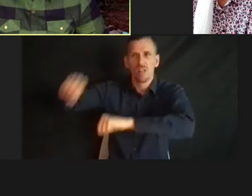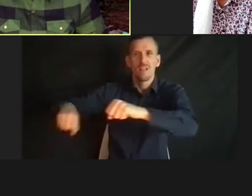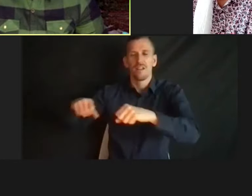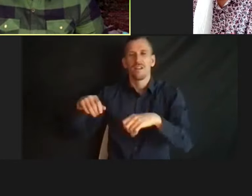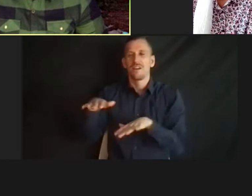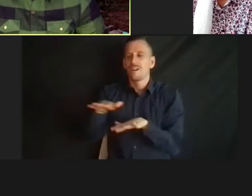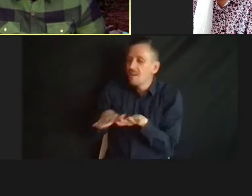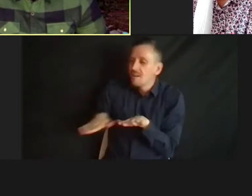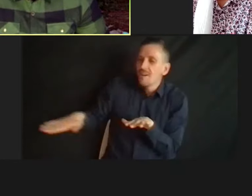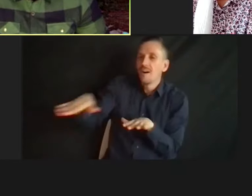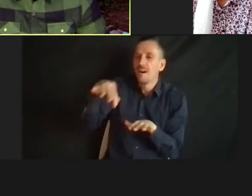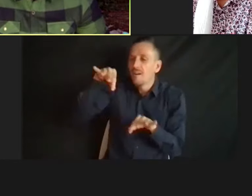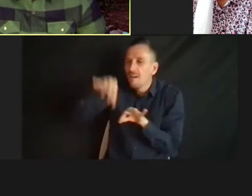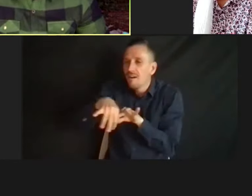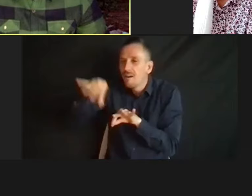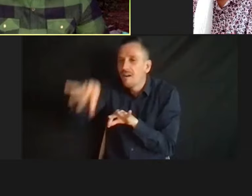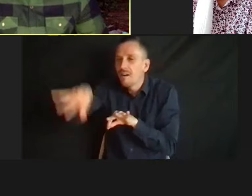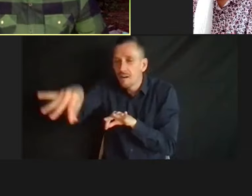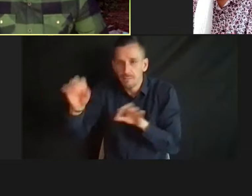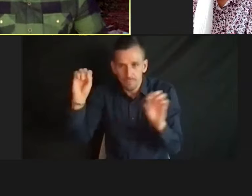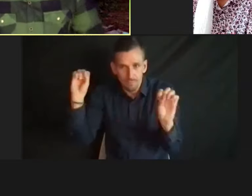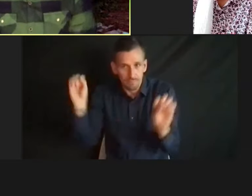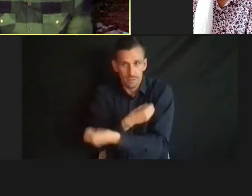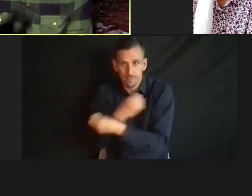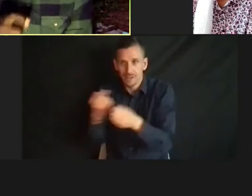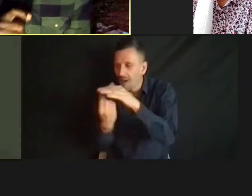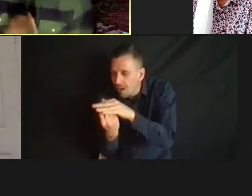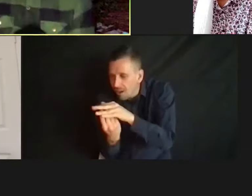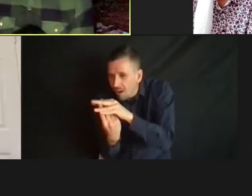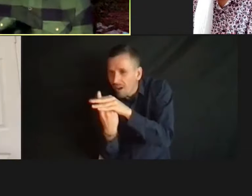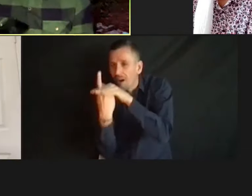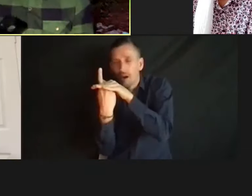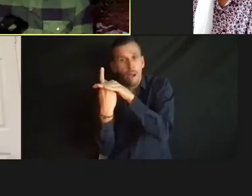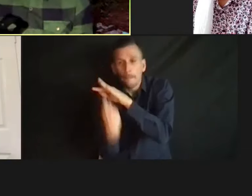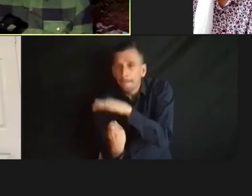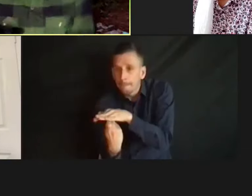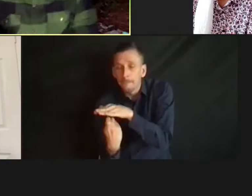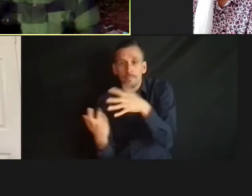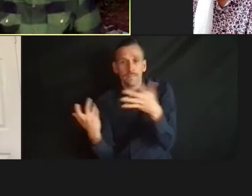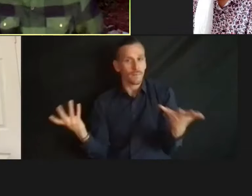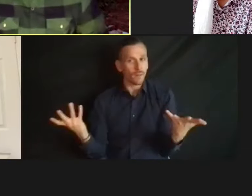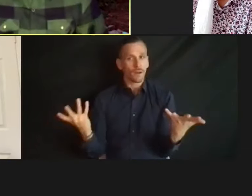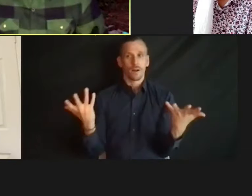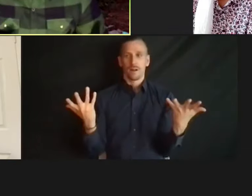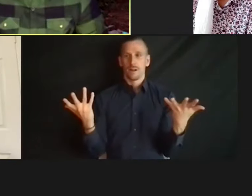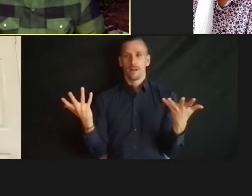because they can't produce crops. The main thing I see is, as it happens in the current